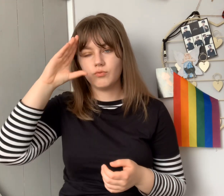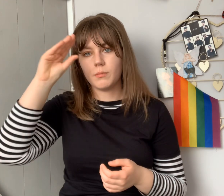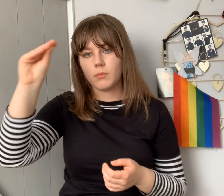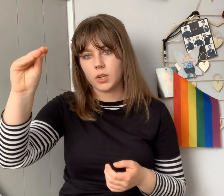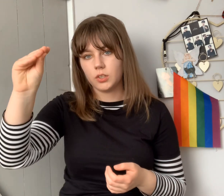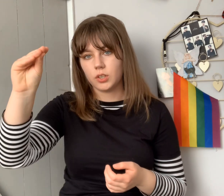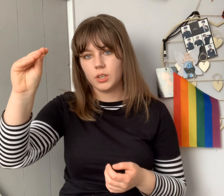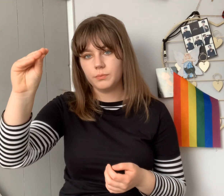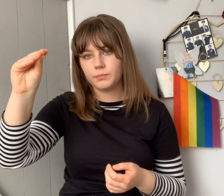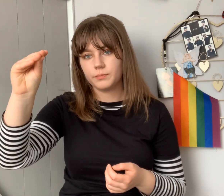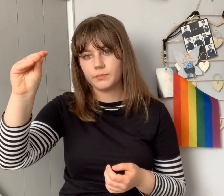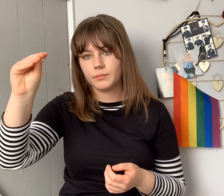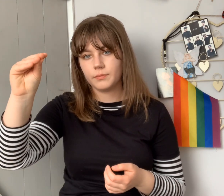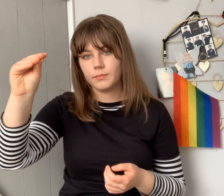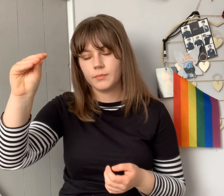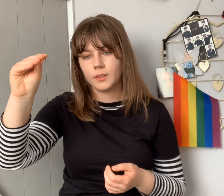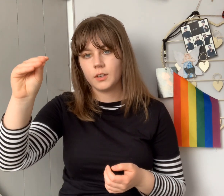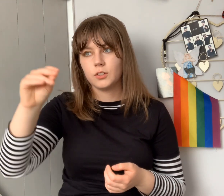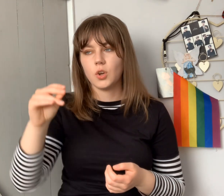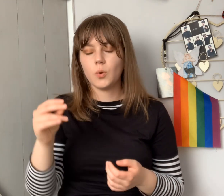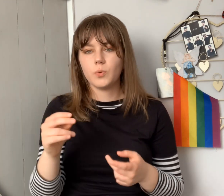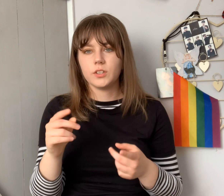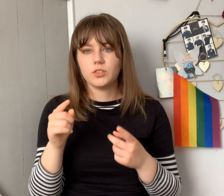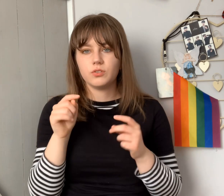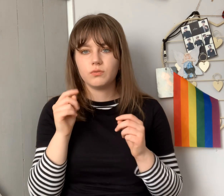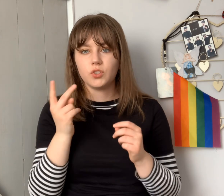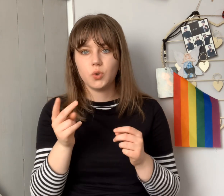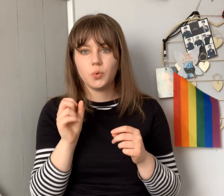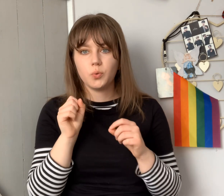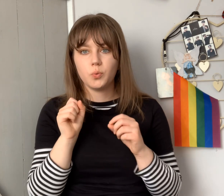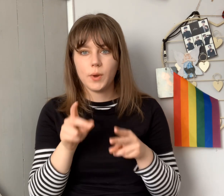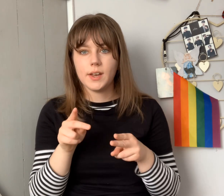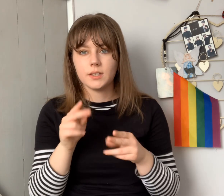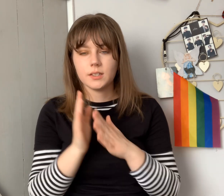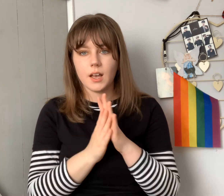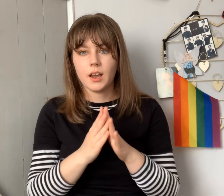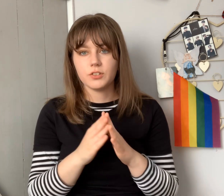So there are 2 ways to sign to remind